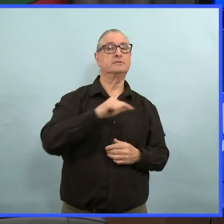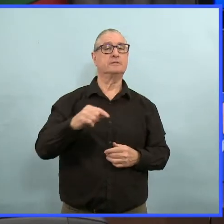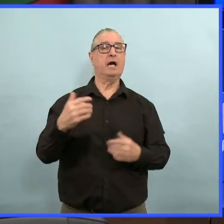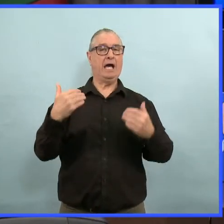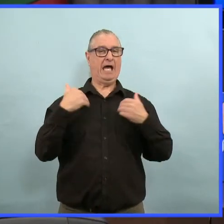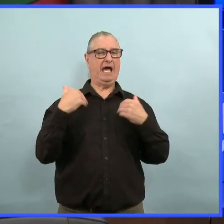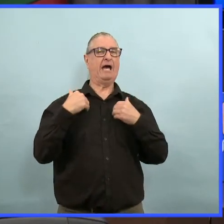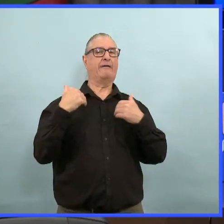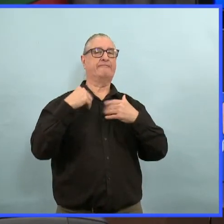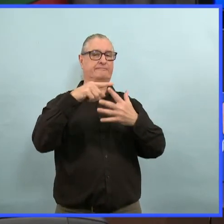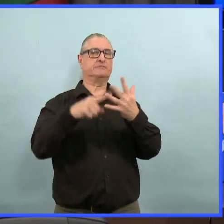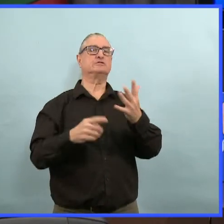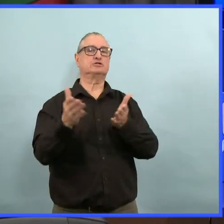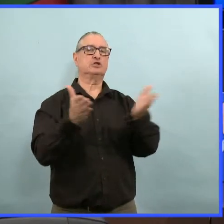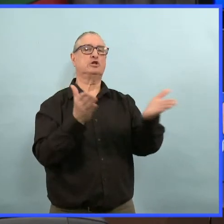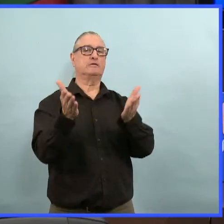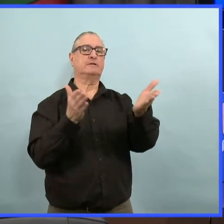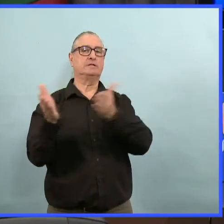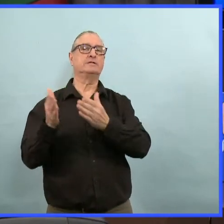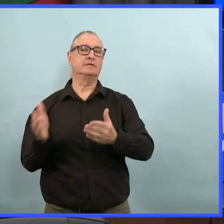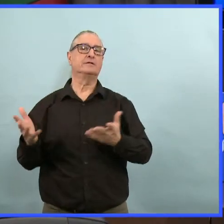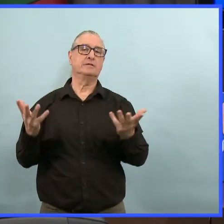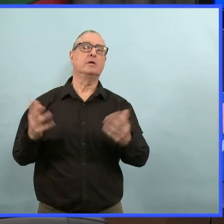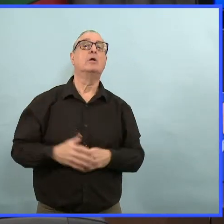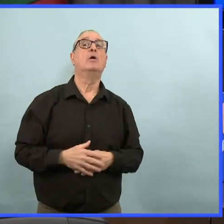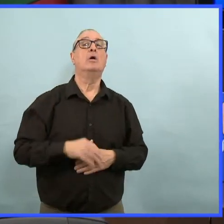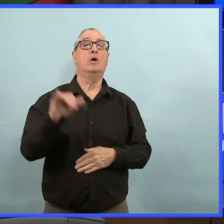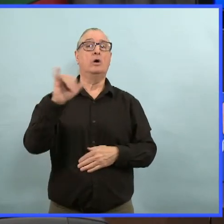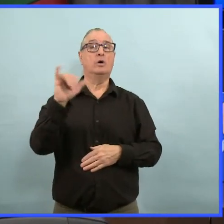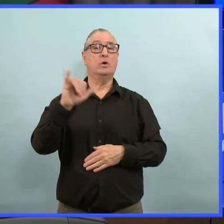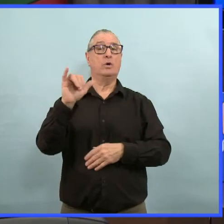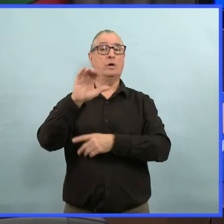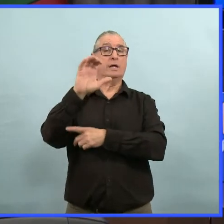will be providing along with cancer surgeries uh that form our priority